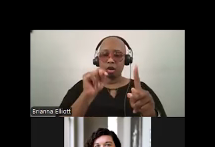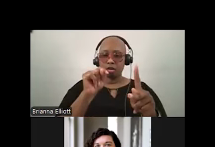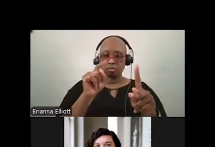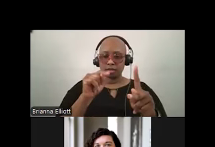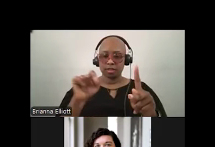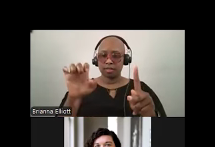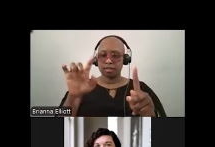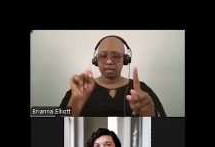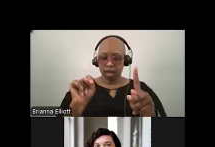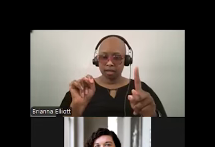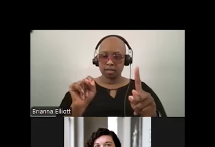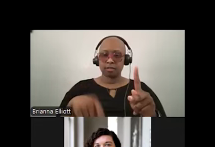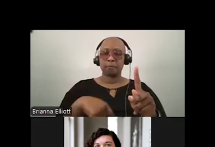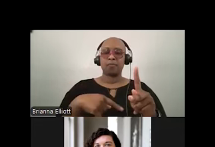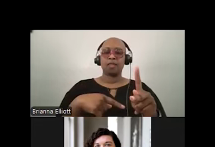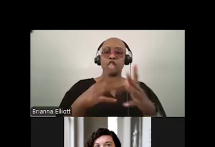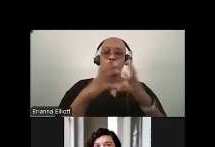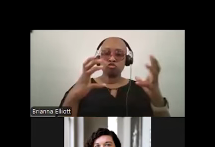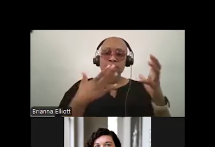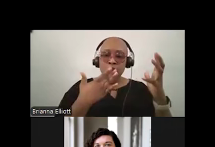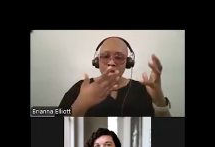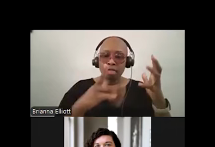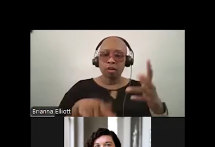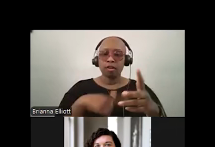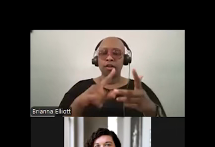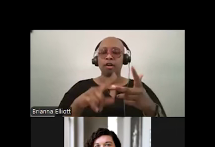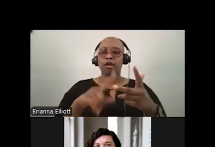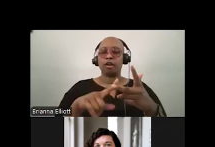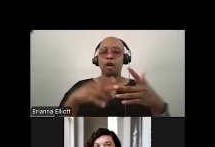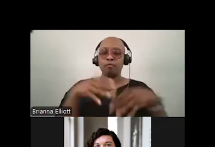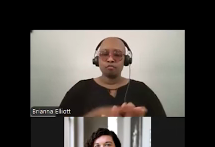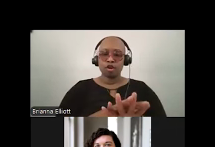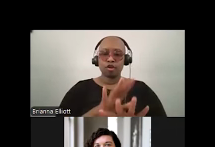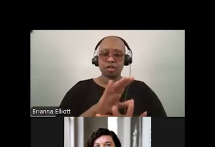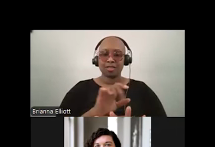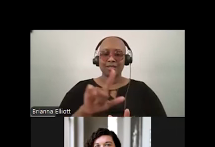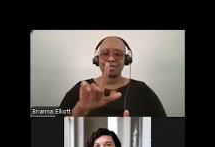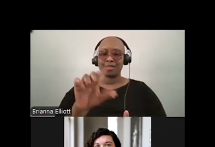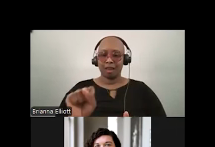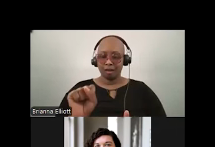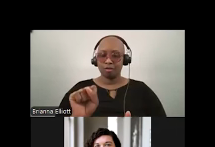merge cells, and then default sheet names. What's really neat is that it helps you fix this. So,